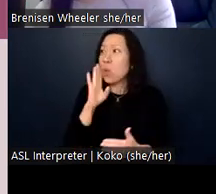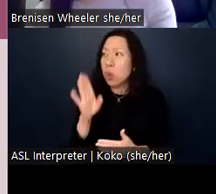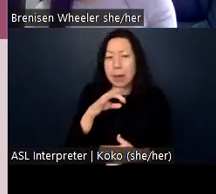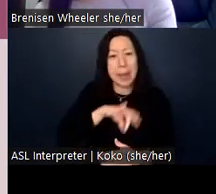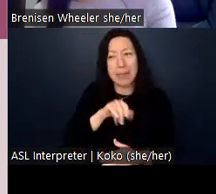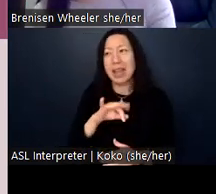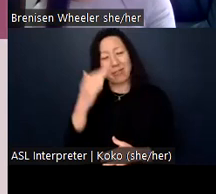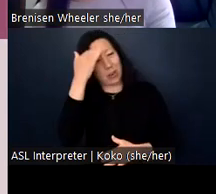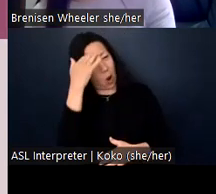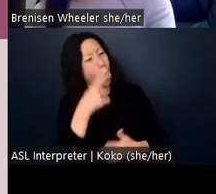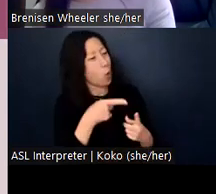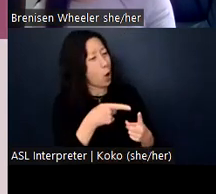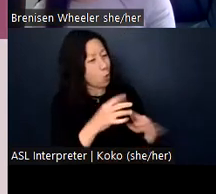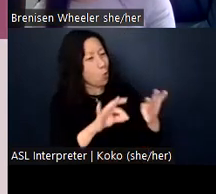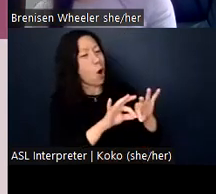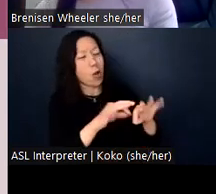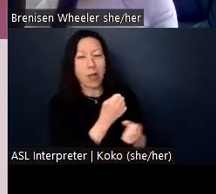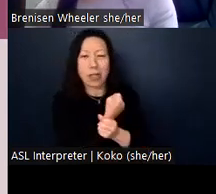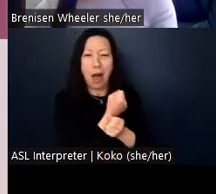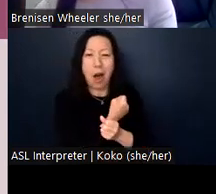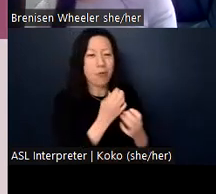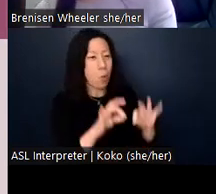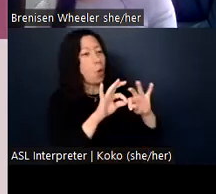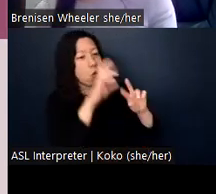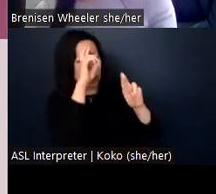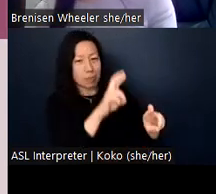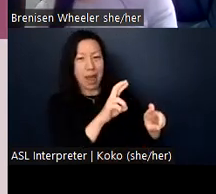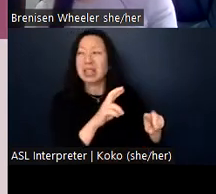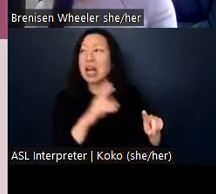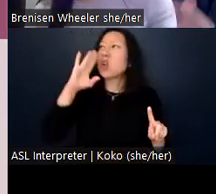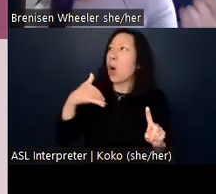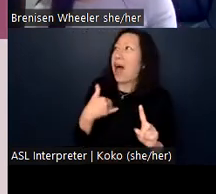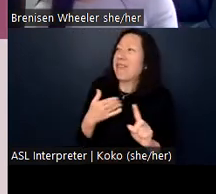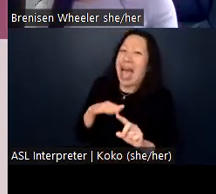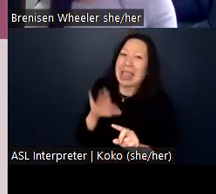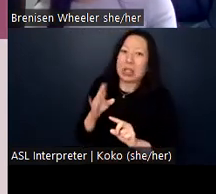13:19:00 And that they know at least one person who is trustworthy, and not every conversation